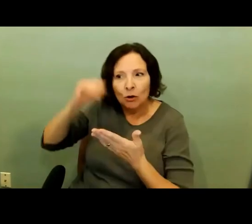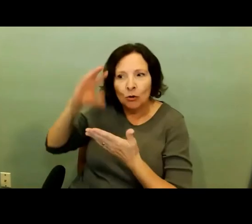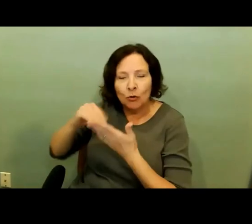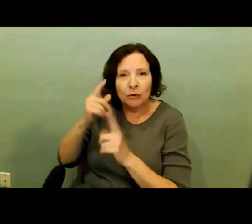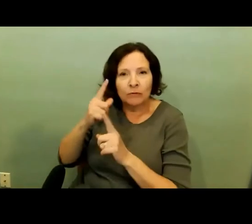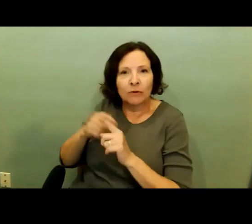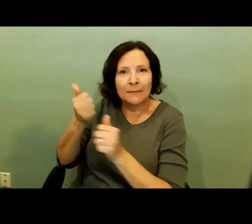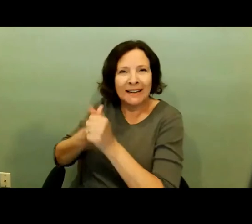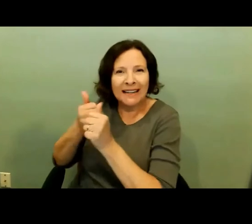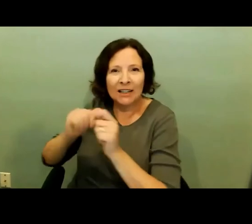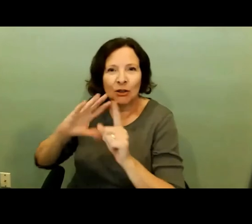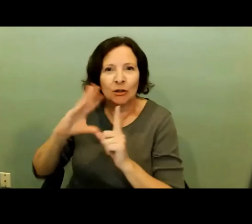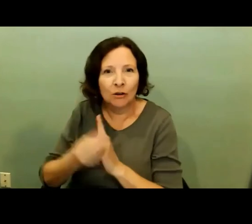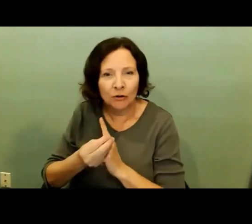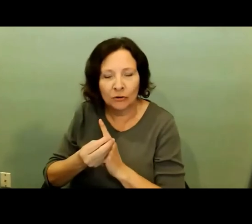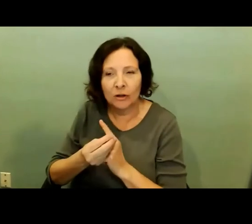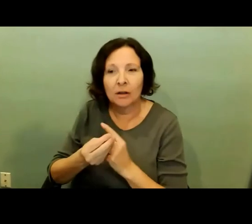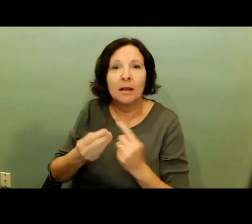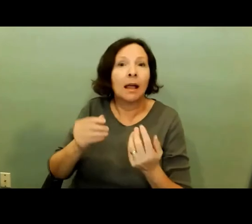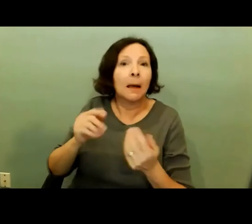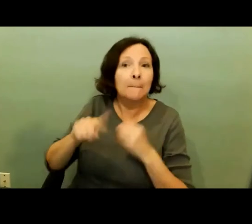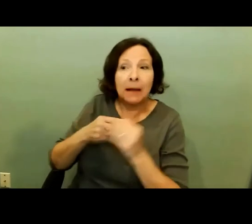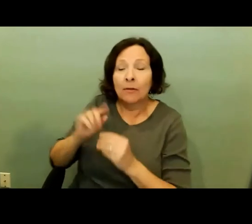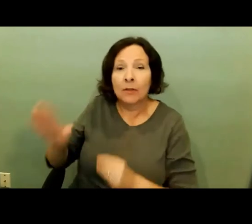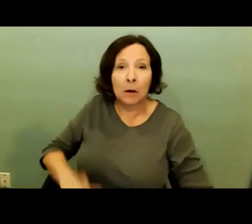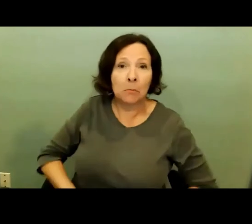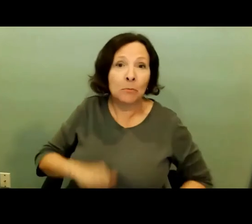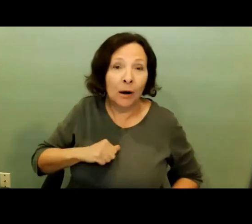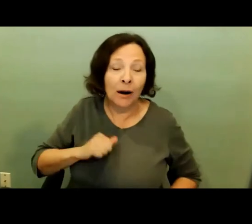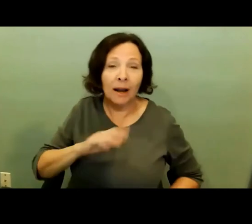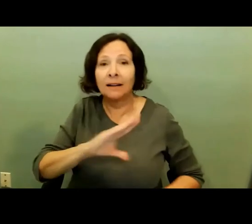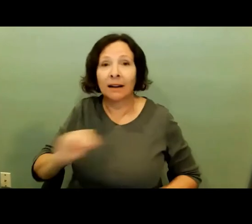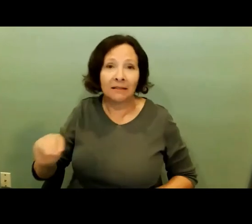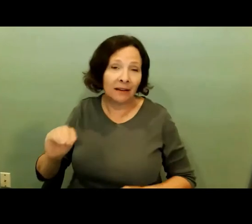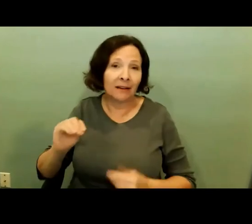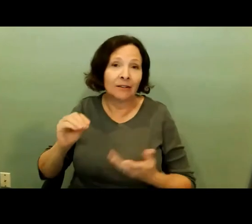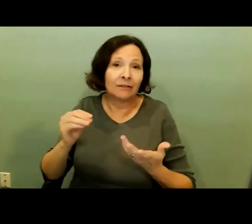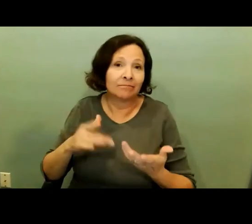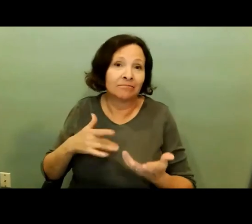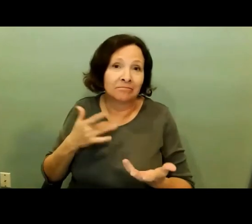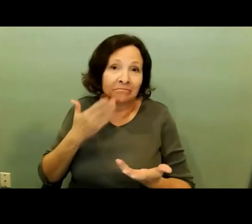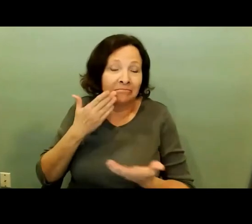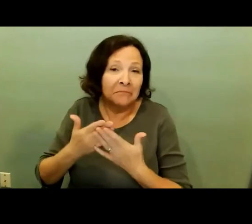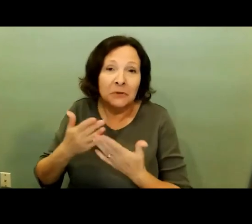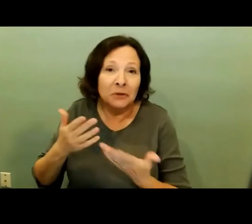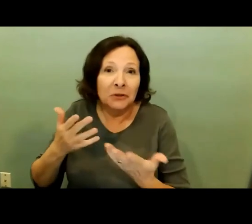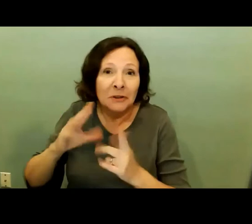For example, one student broaden avocado as a cultural artifact.